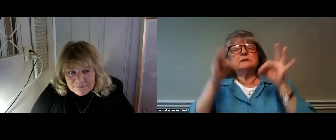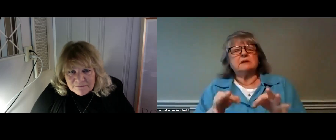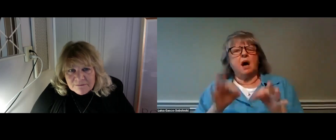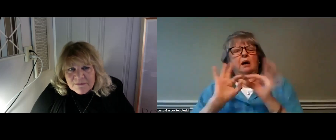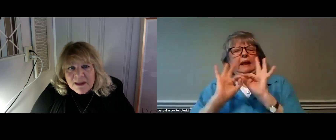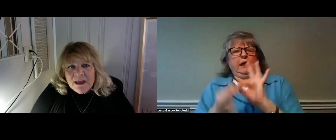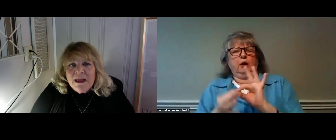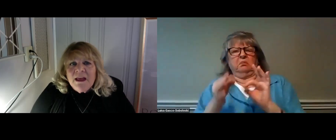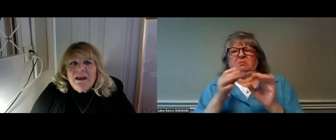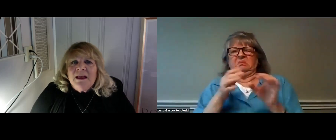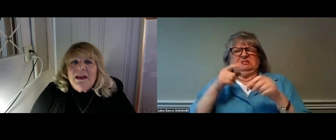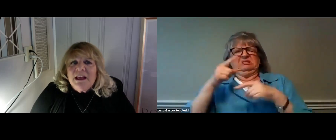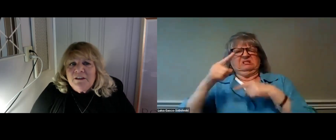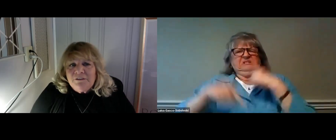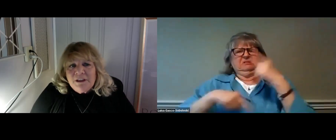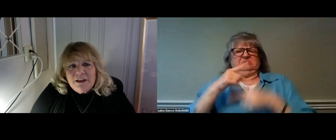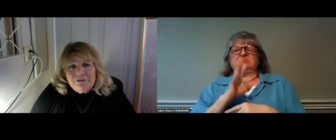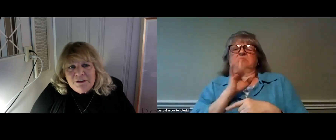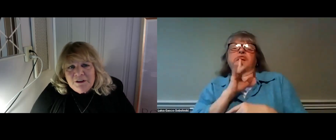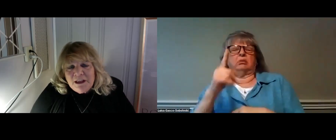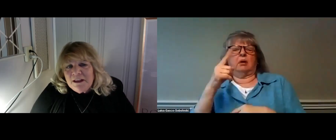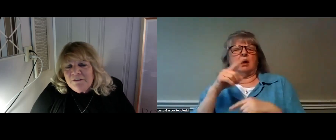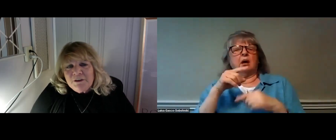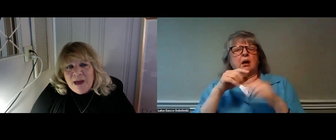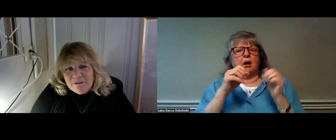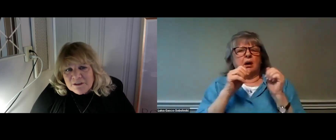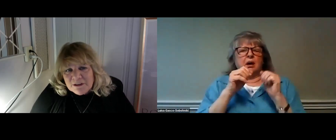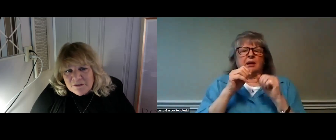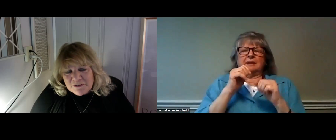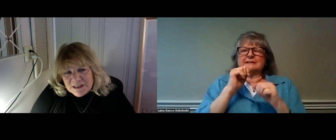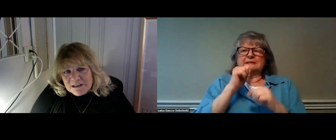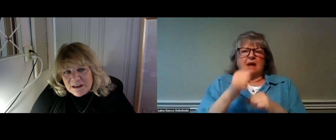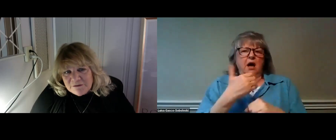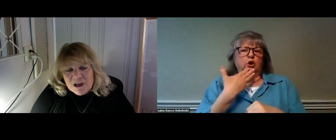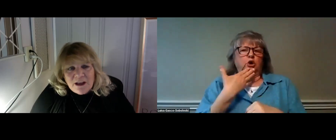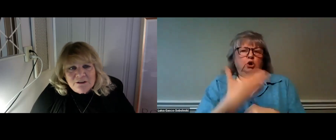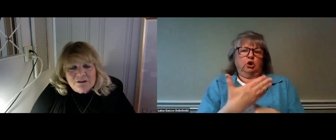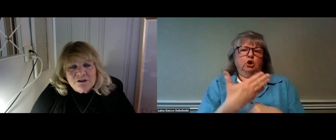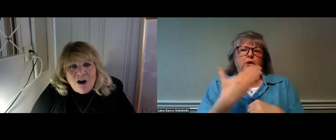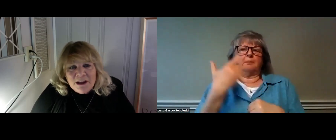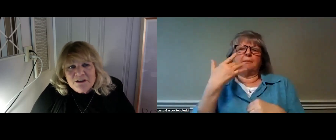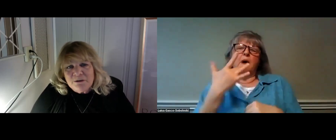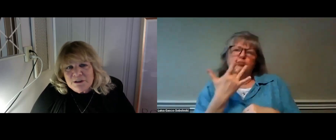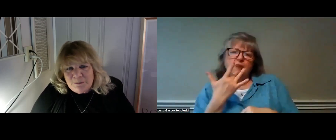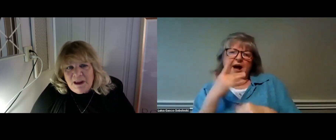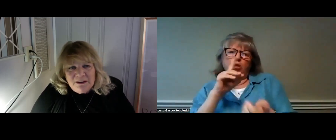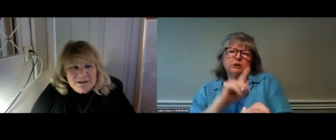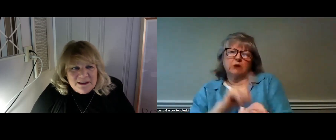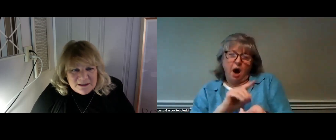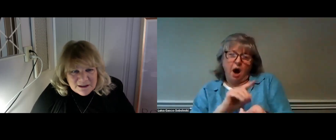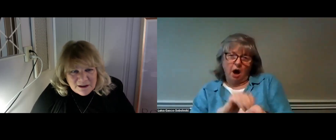If you have a see a deaf child talking to his parents, that's good,